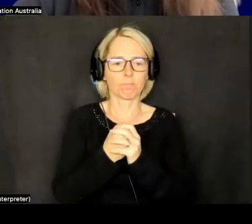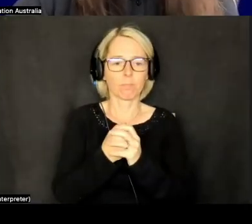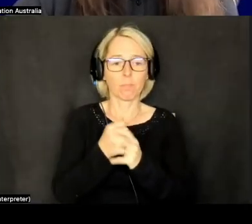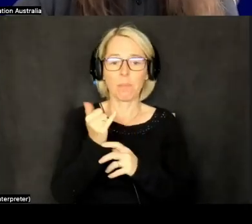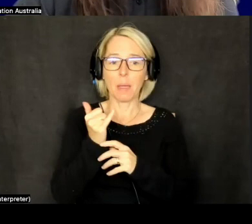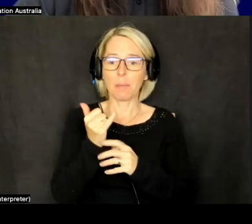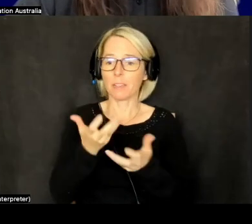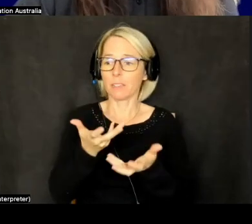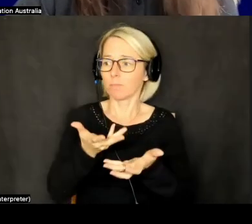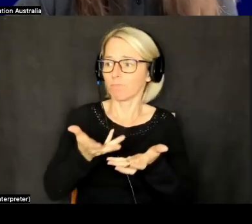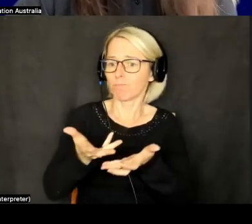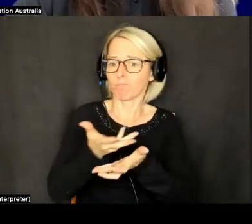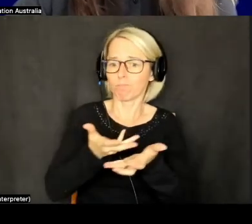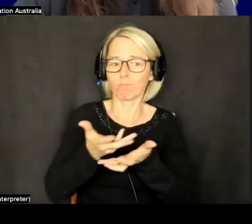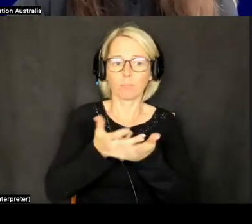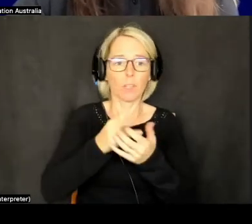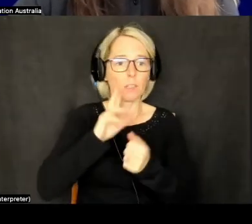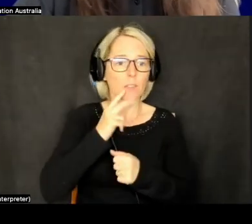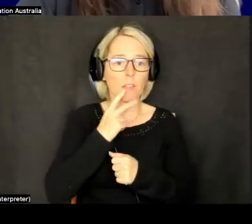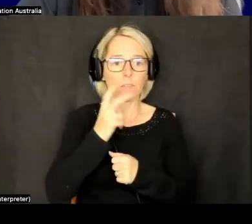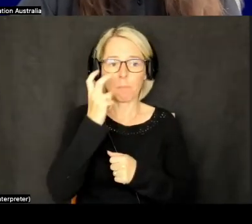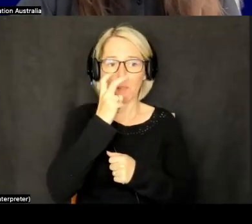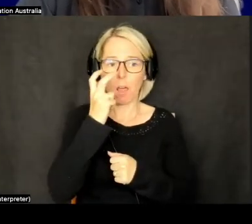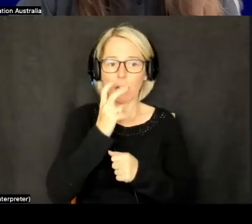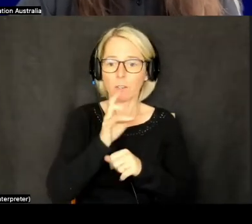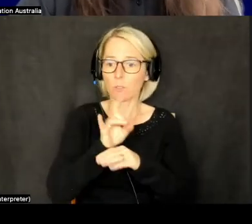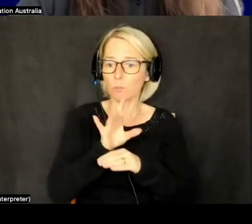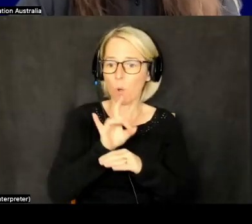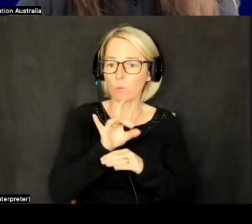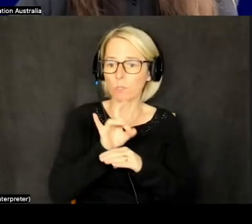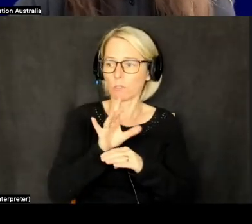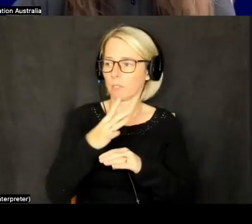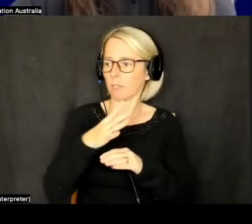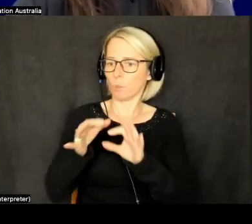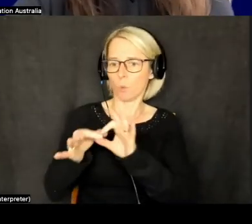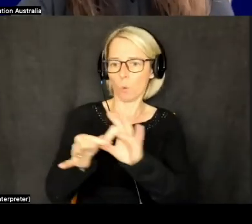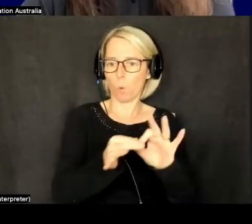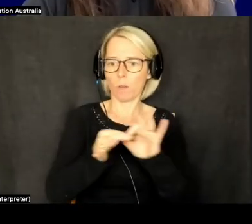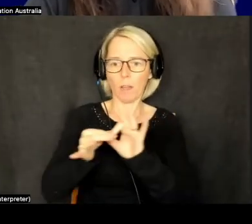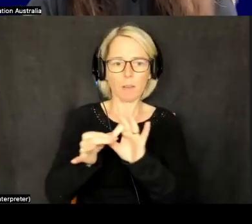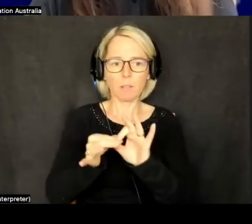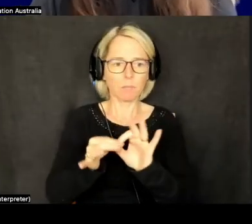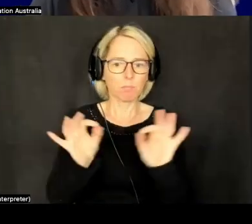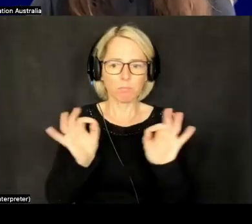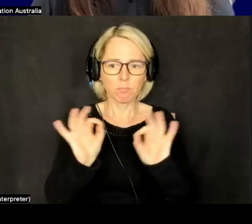deafblind consultant. In some cases it might be the parent who is taking and gathering information